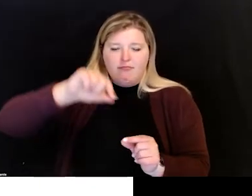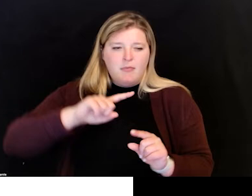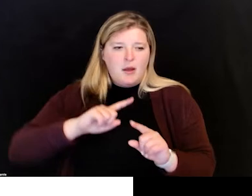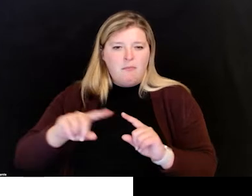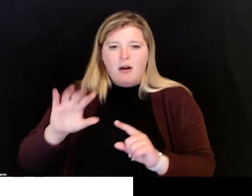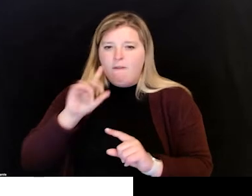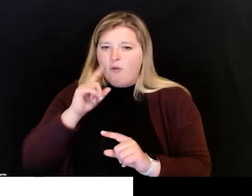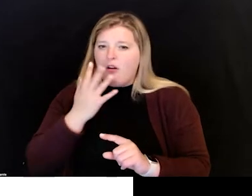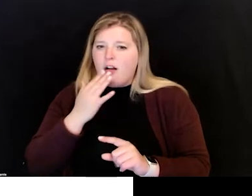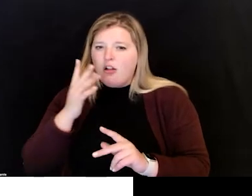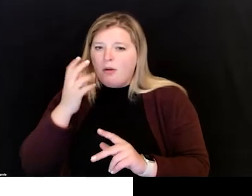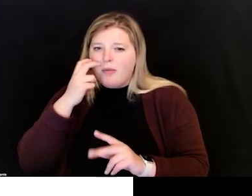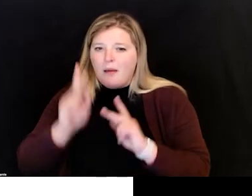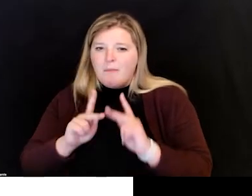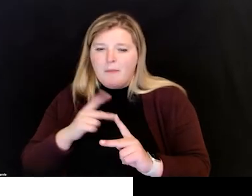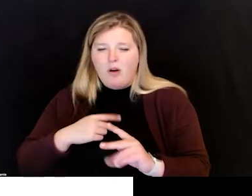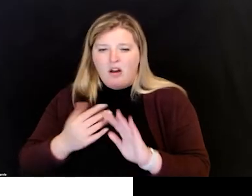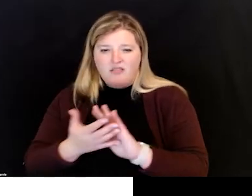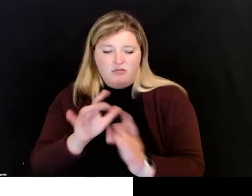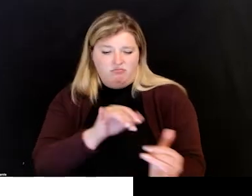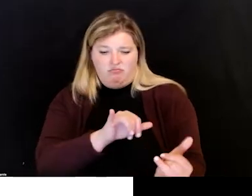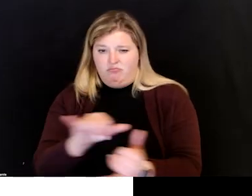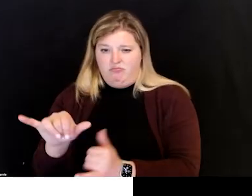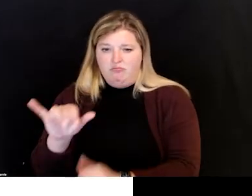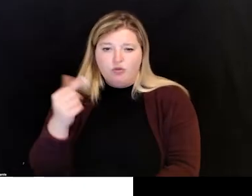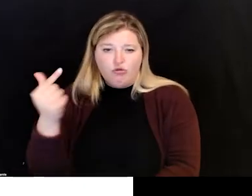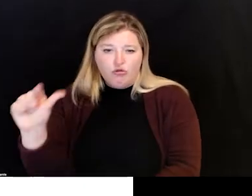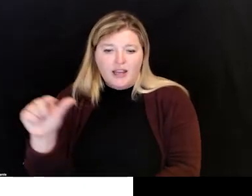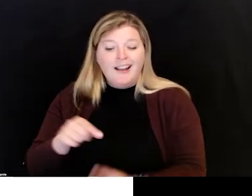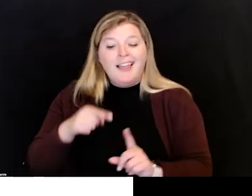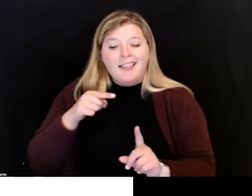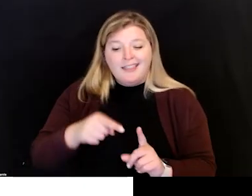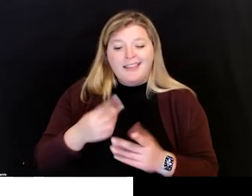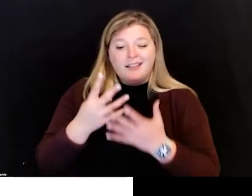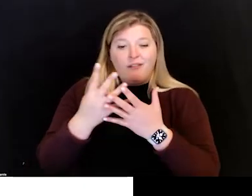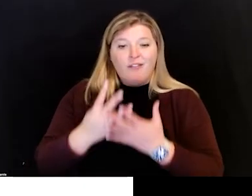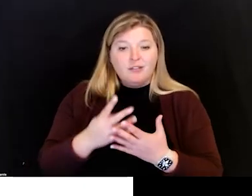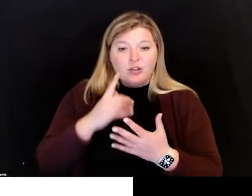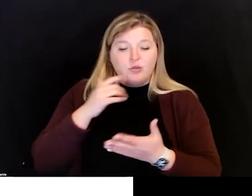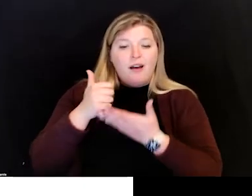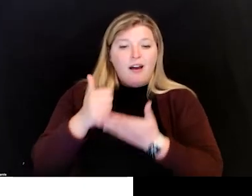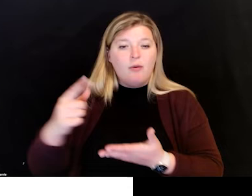for colorblindness, these colorblindness filters will actually help you understand how